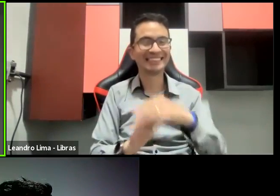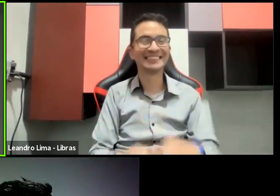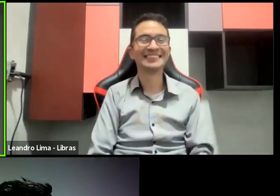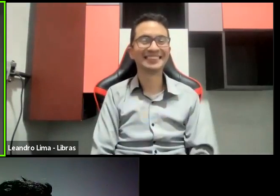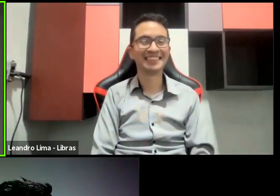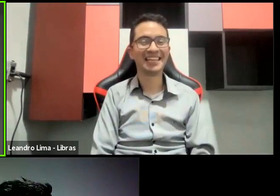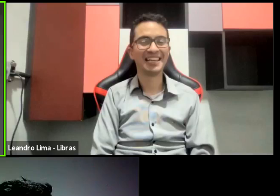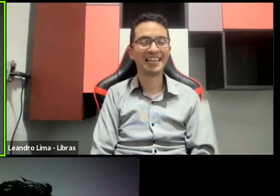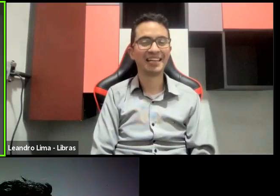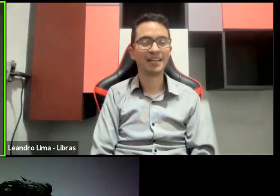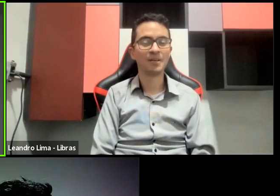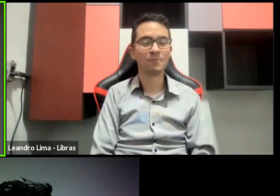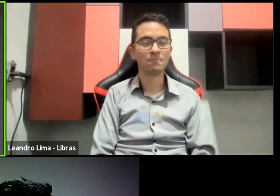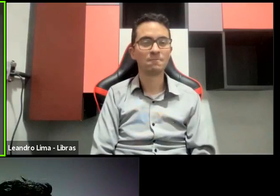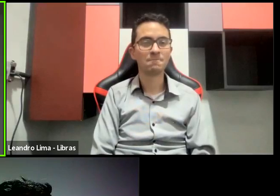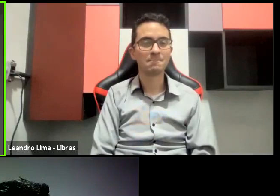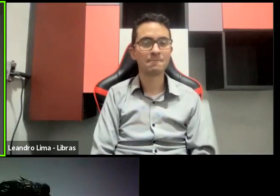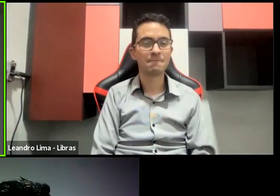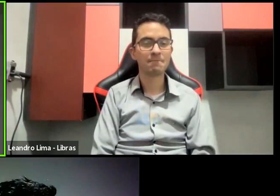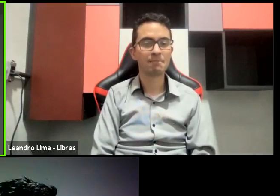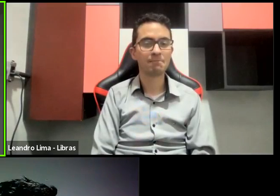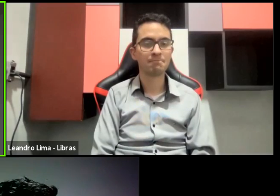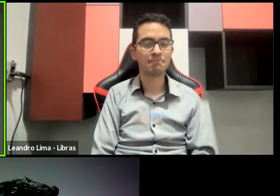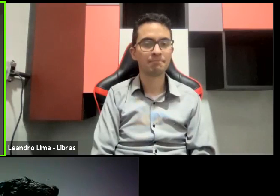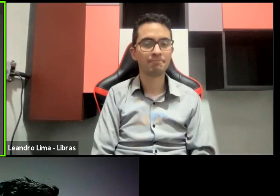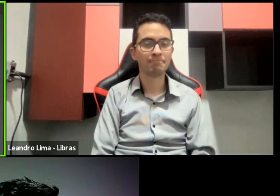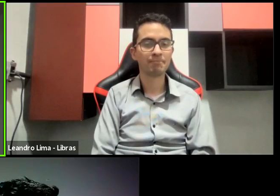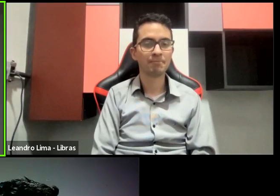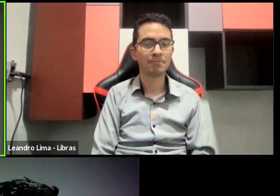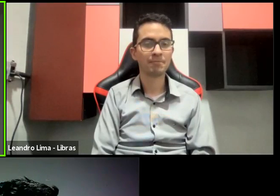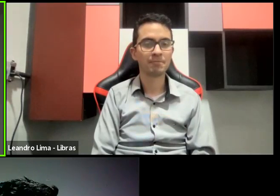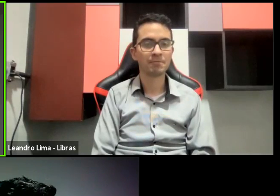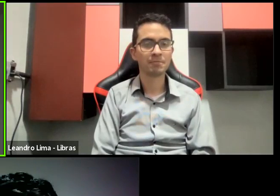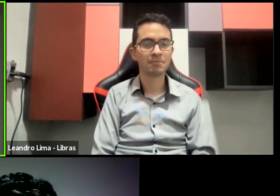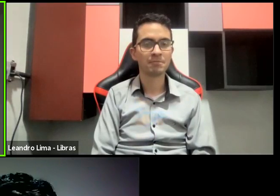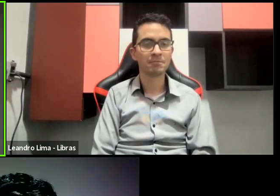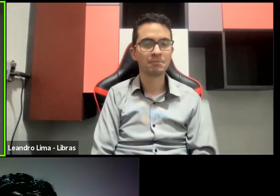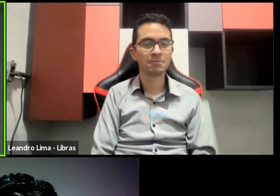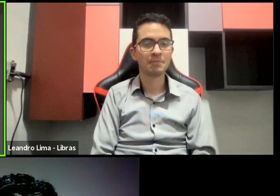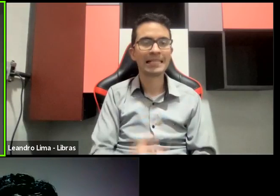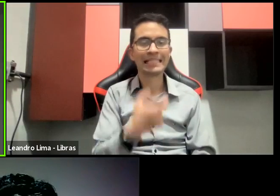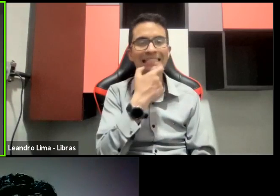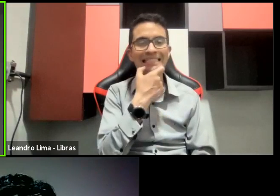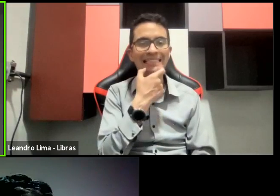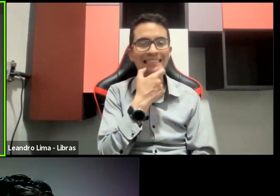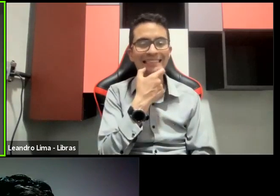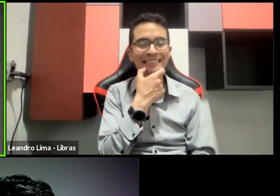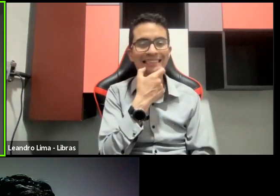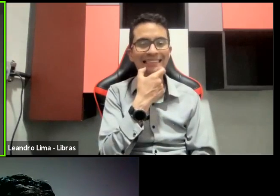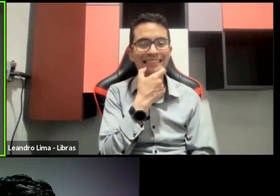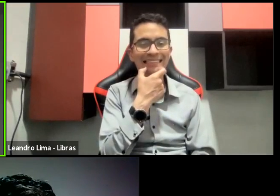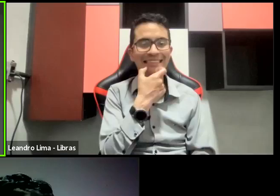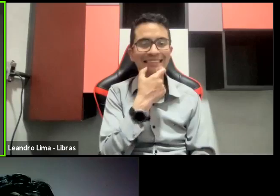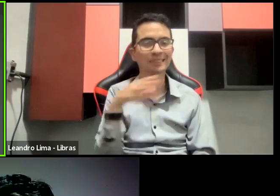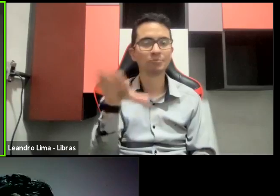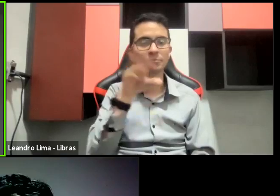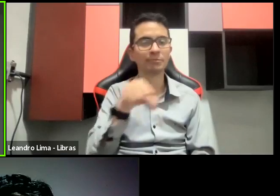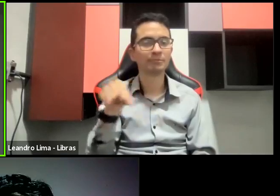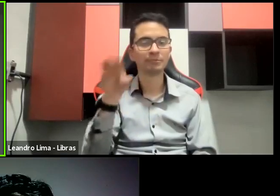Yo, yo, yo. But they are both But they are about Colbert deep. agency in. Florida